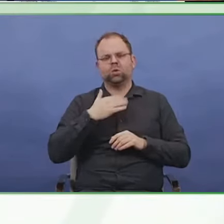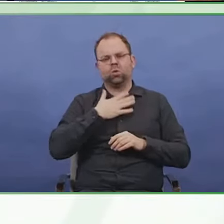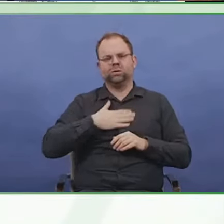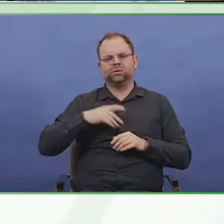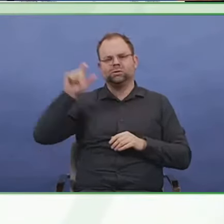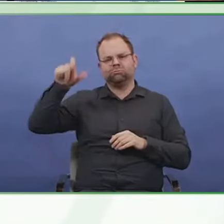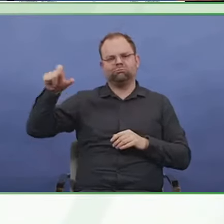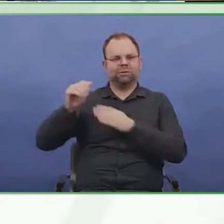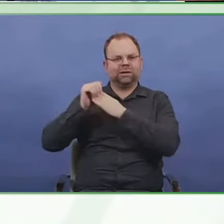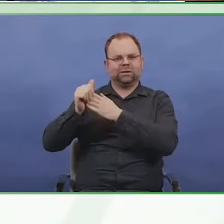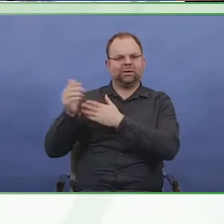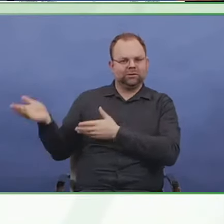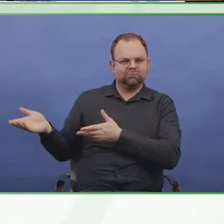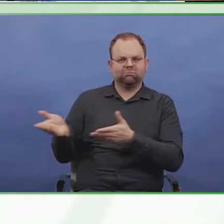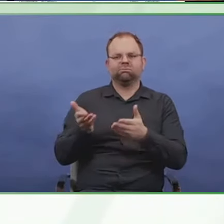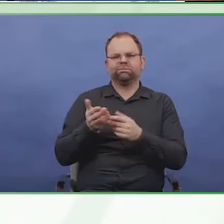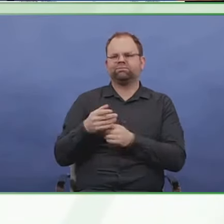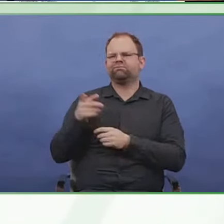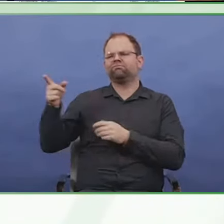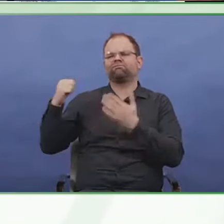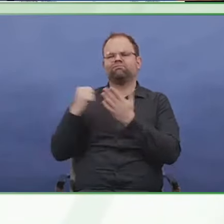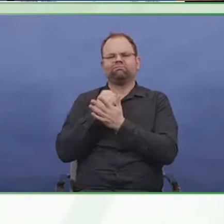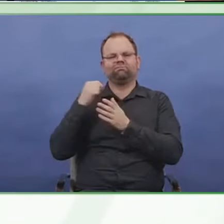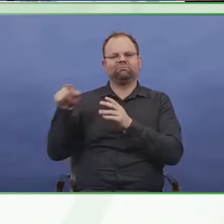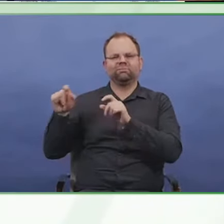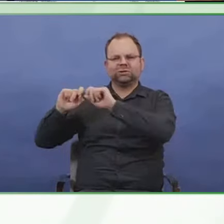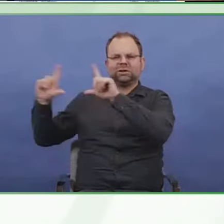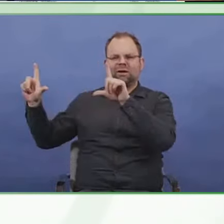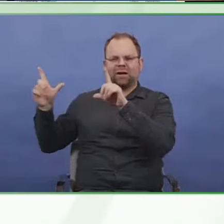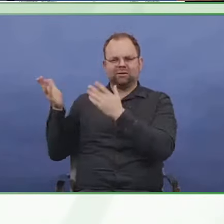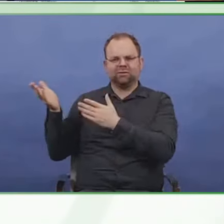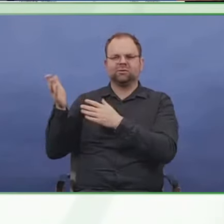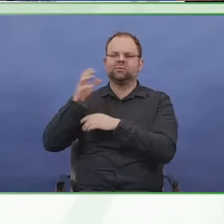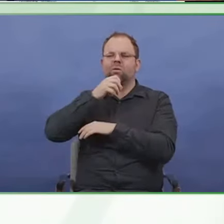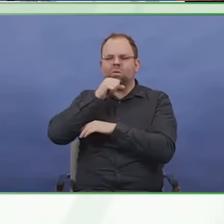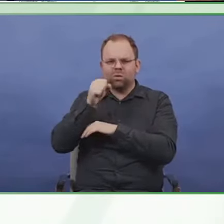I will leave that slide up.